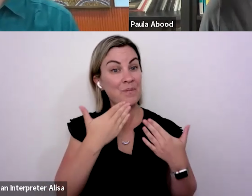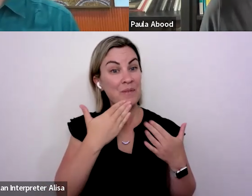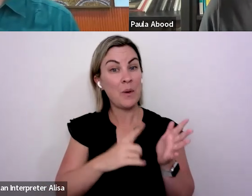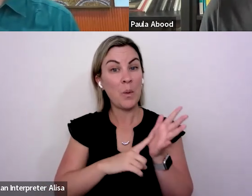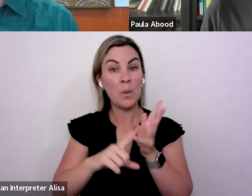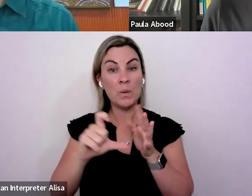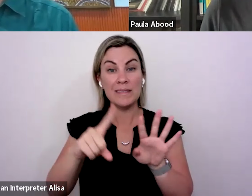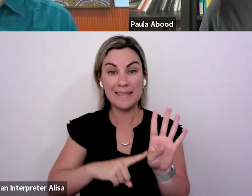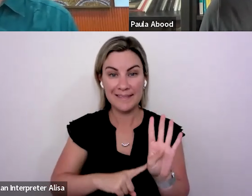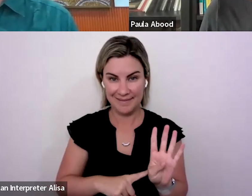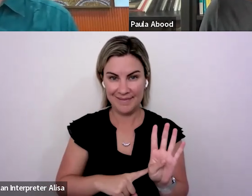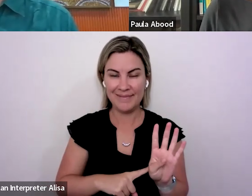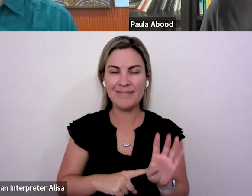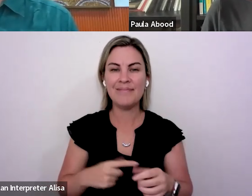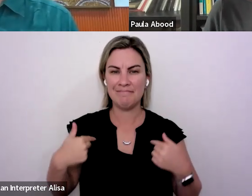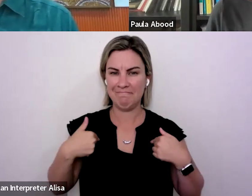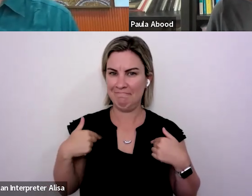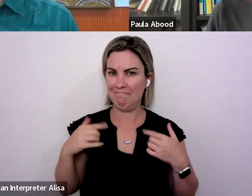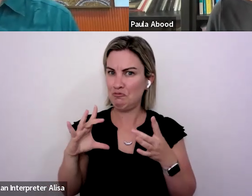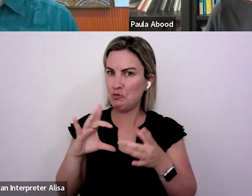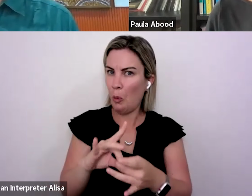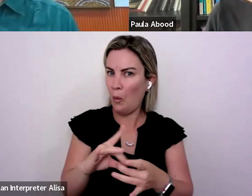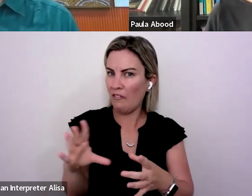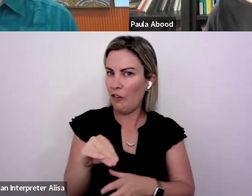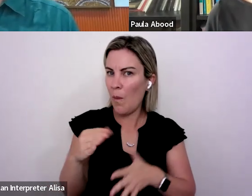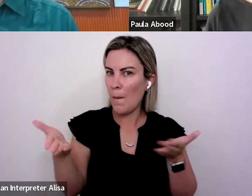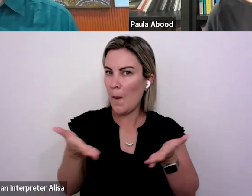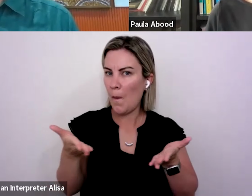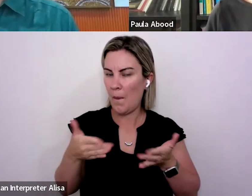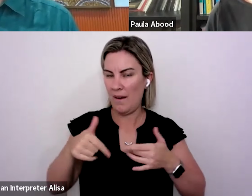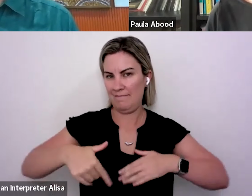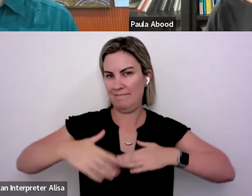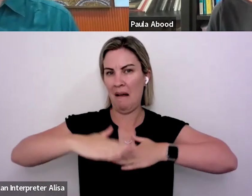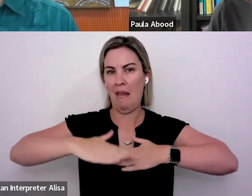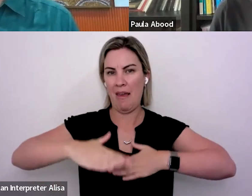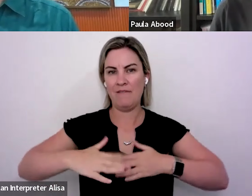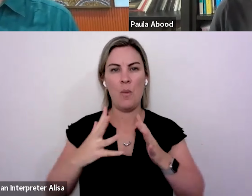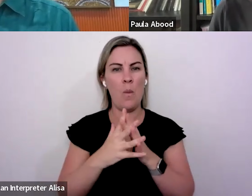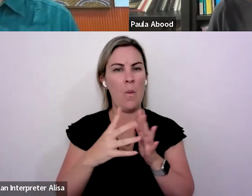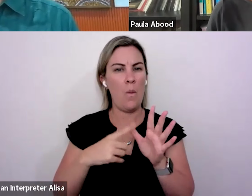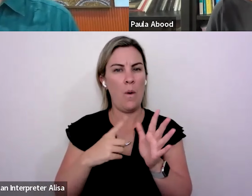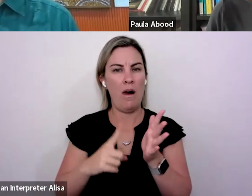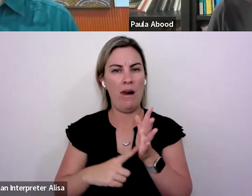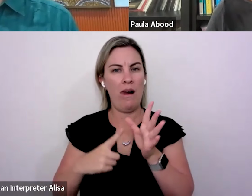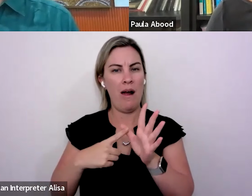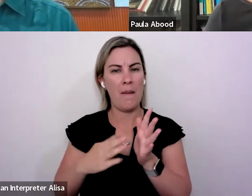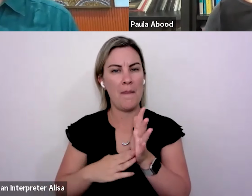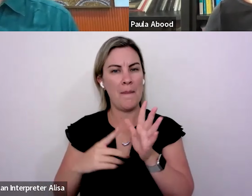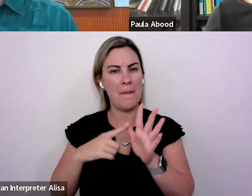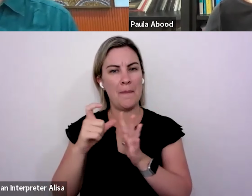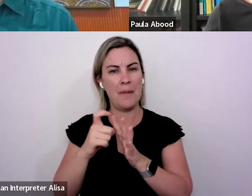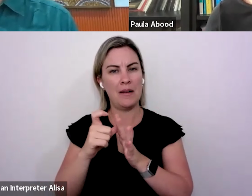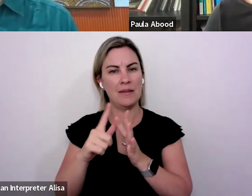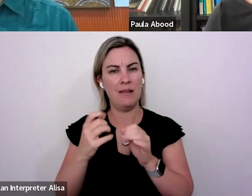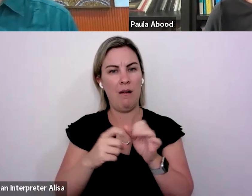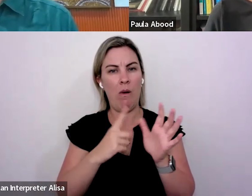I'm dialling in from the lands of the Wallumedegal, the Darug Nation and I pay my respects to Elders